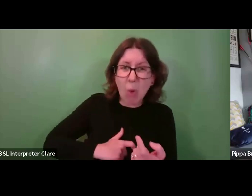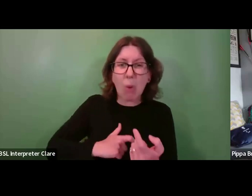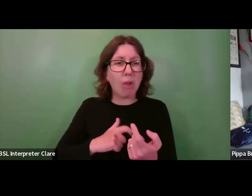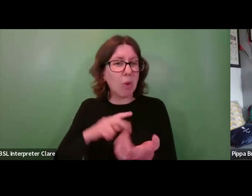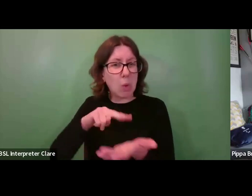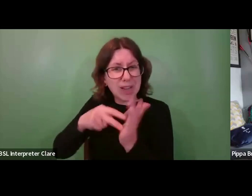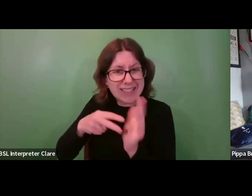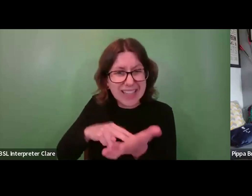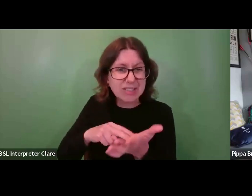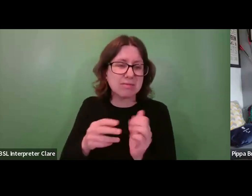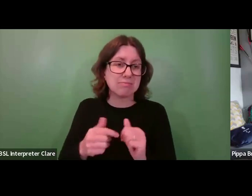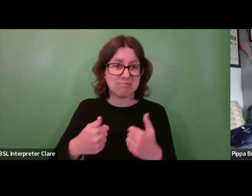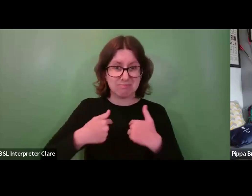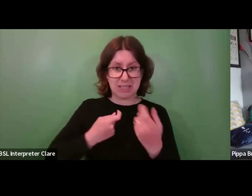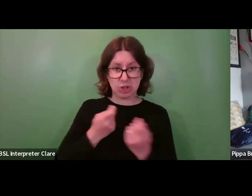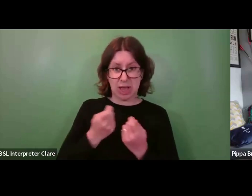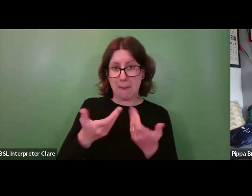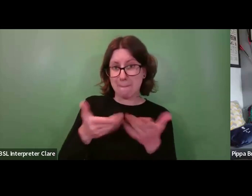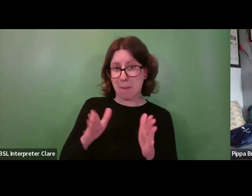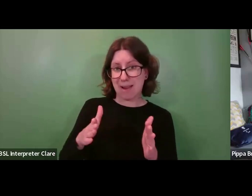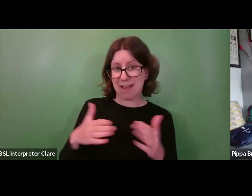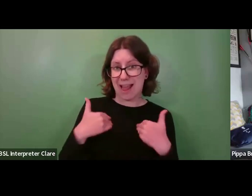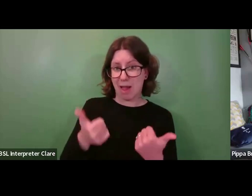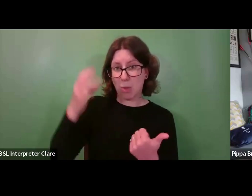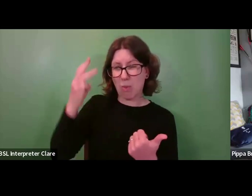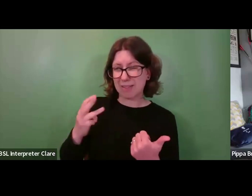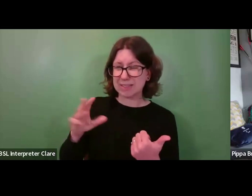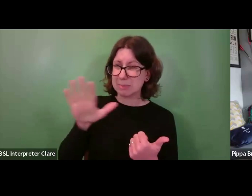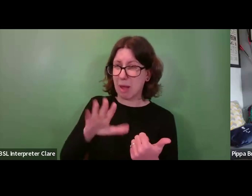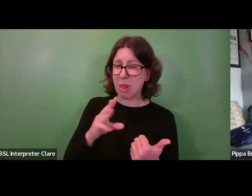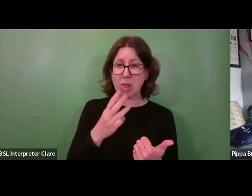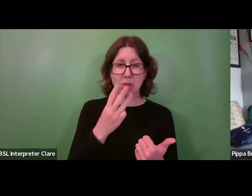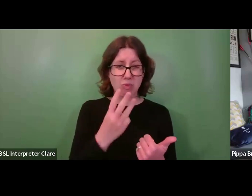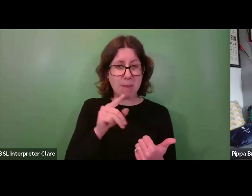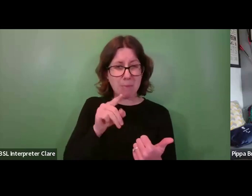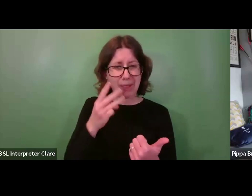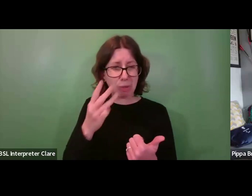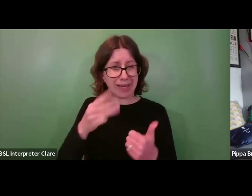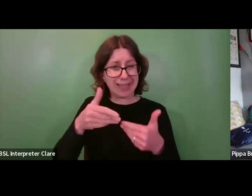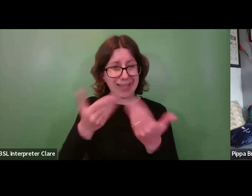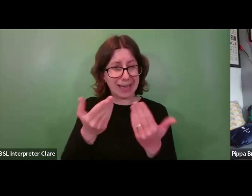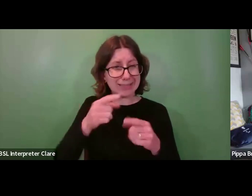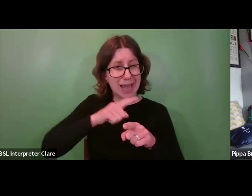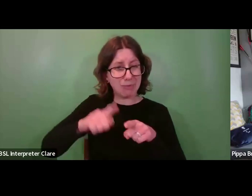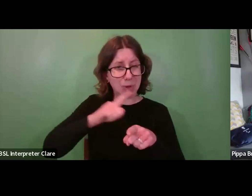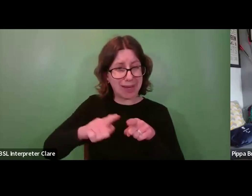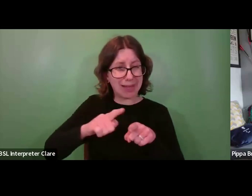I'm chair of Public Health Wales, takes up 3.3 days every week. Well, it actually takes up four days